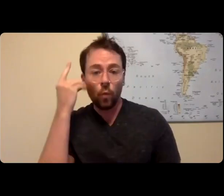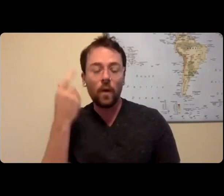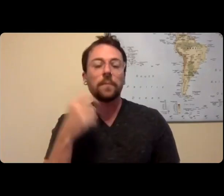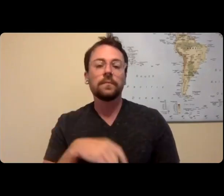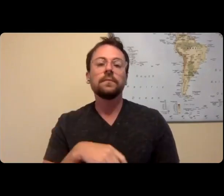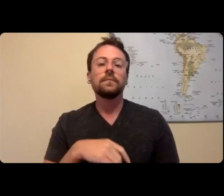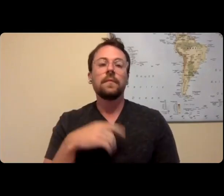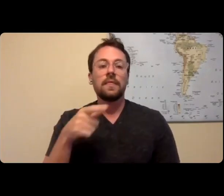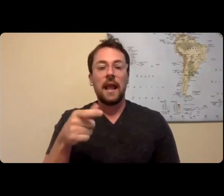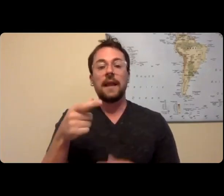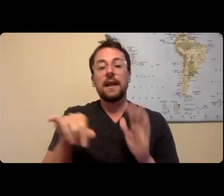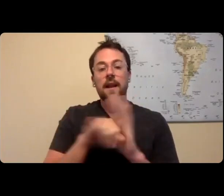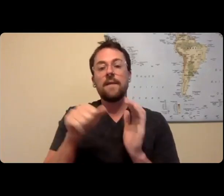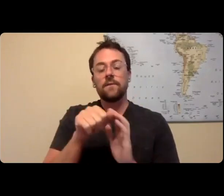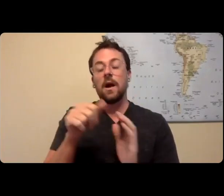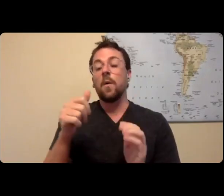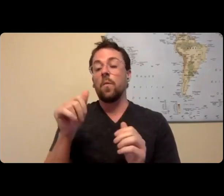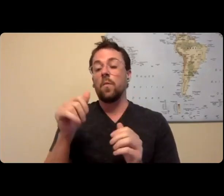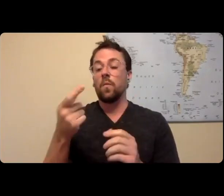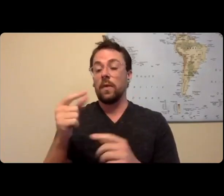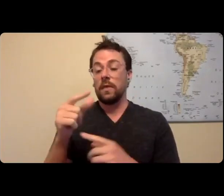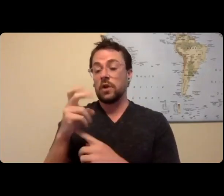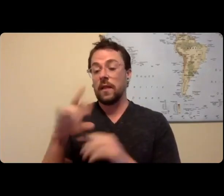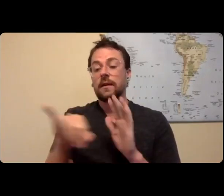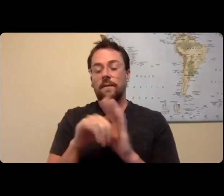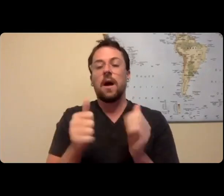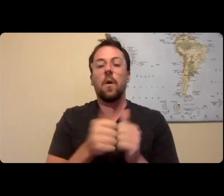The same is true with the dorm situation.